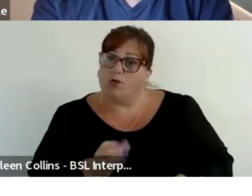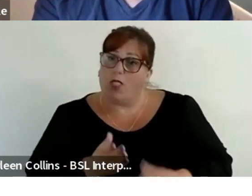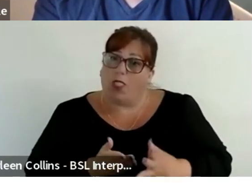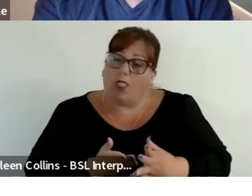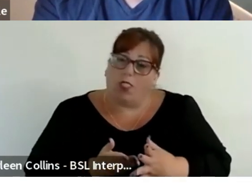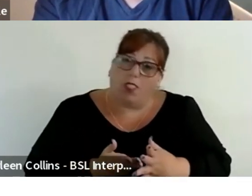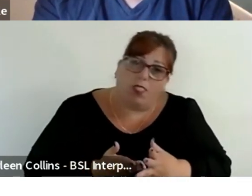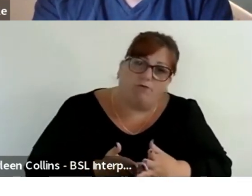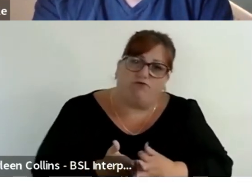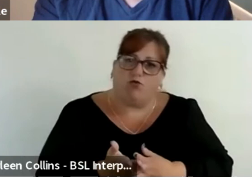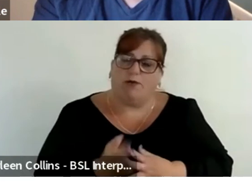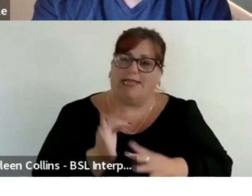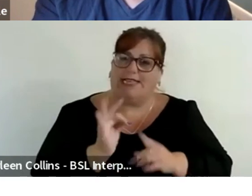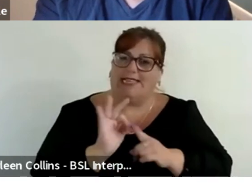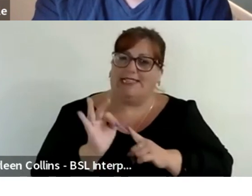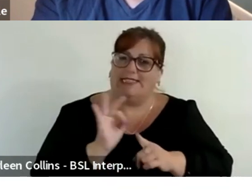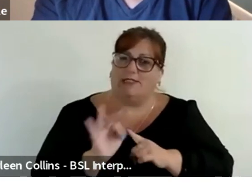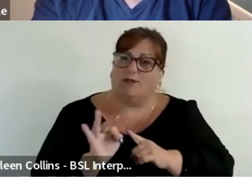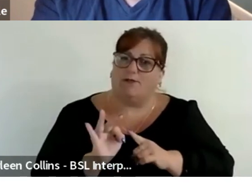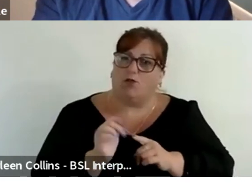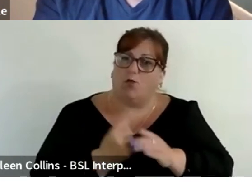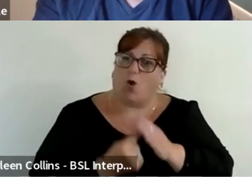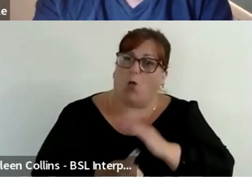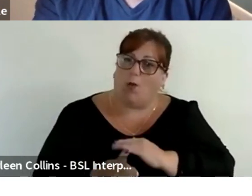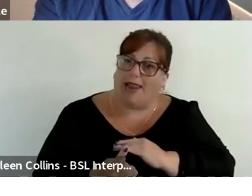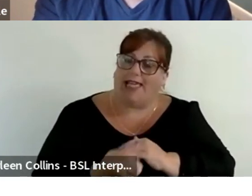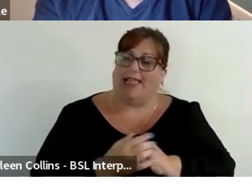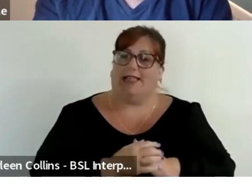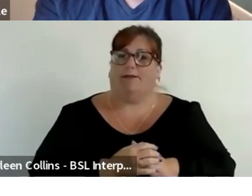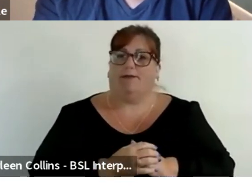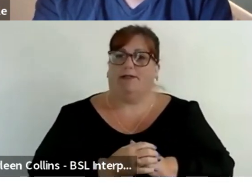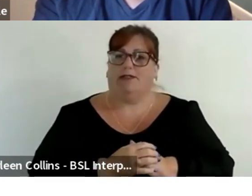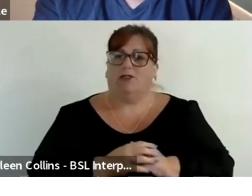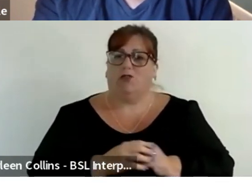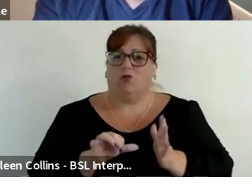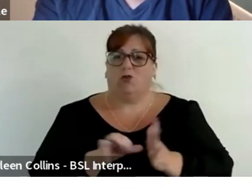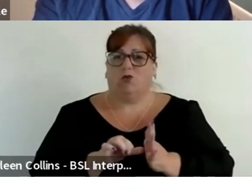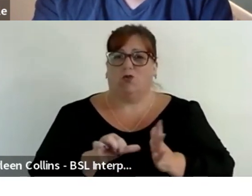which she says, he said, problematic for some ASD people.